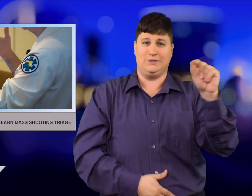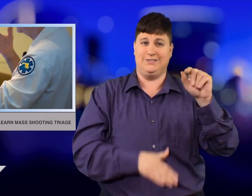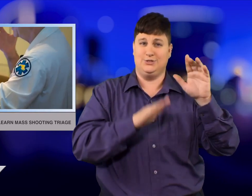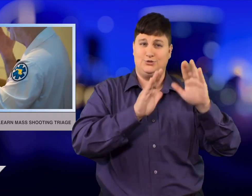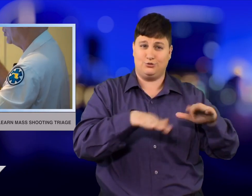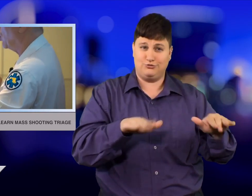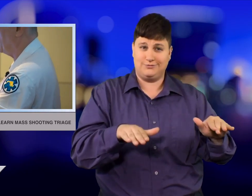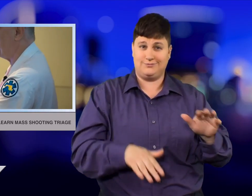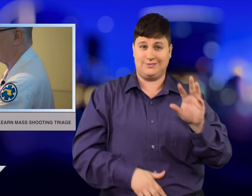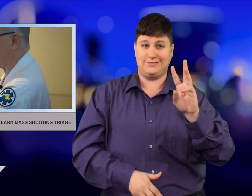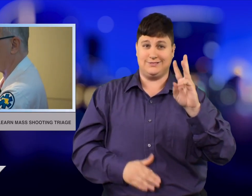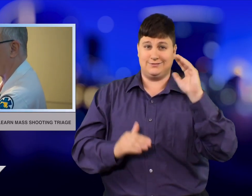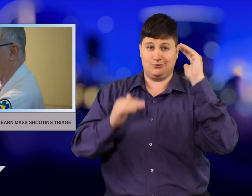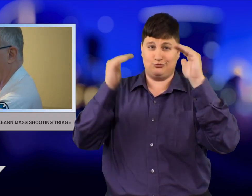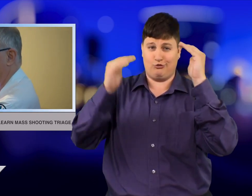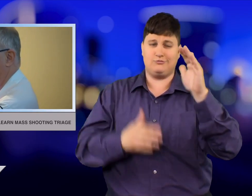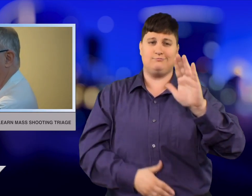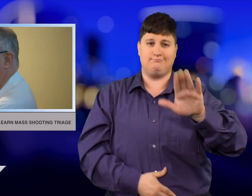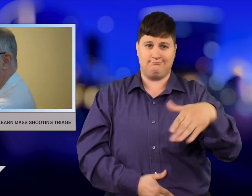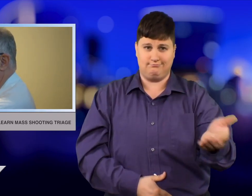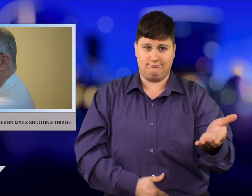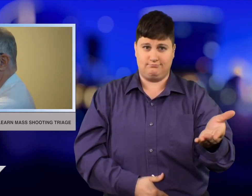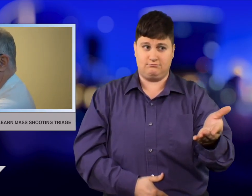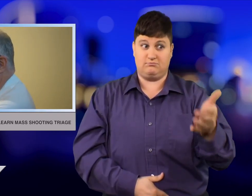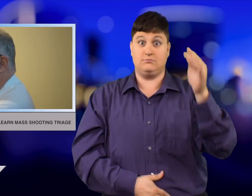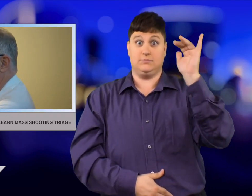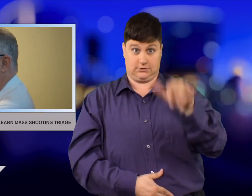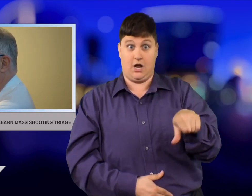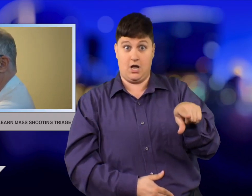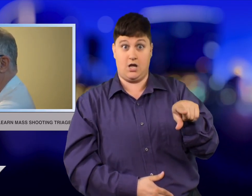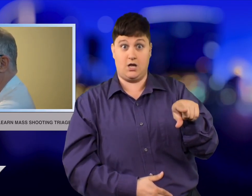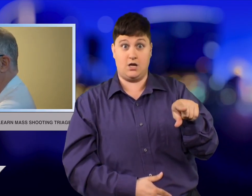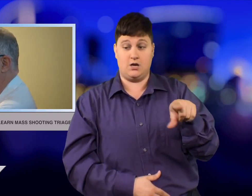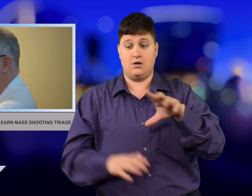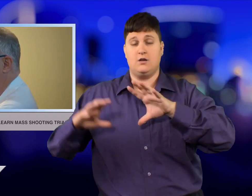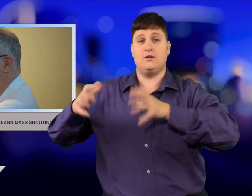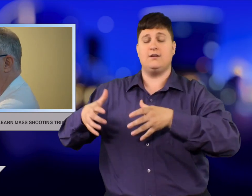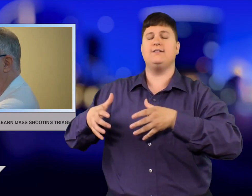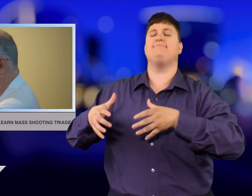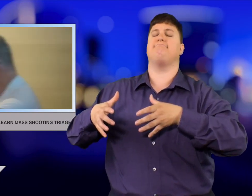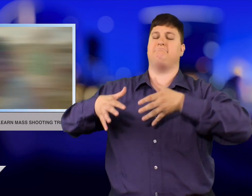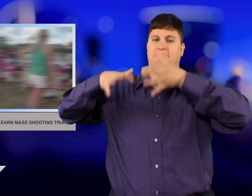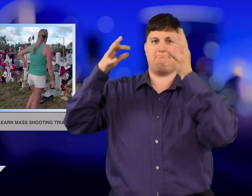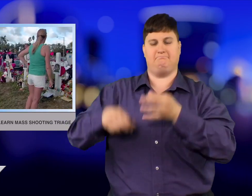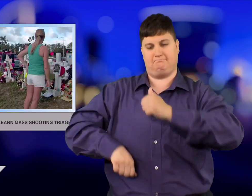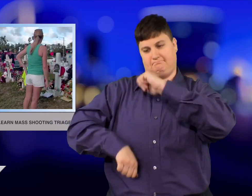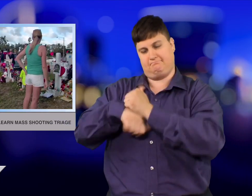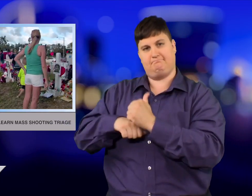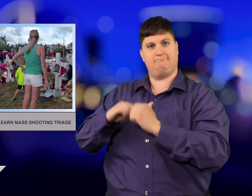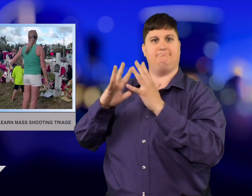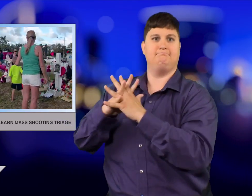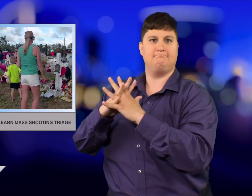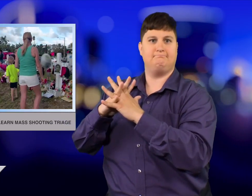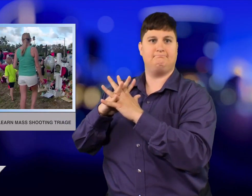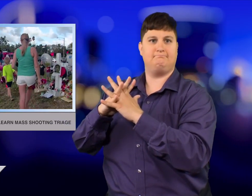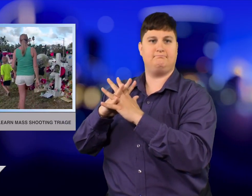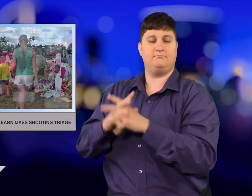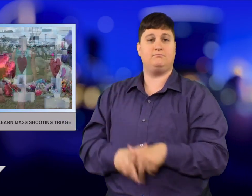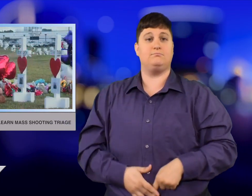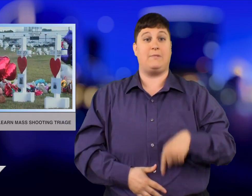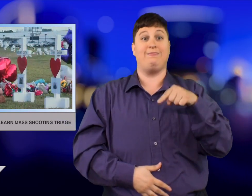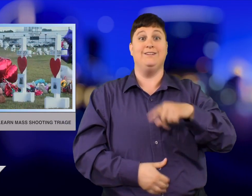20 children and six adults were killed.